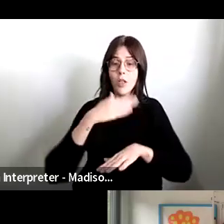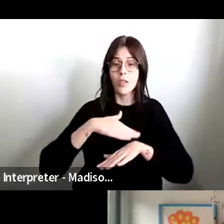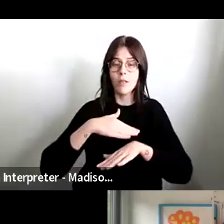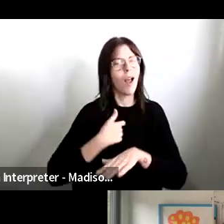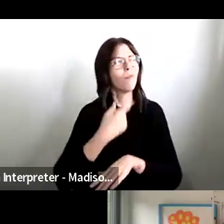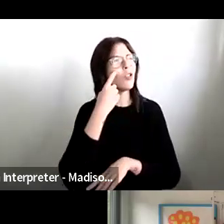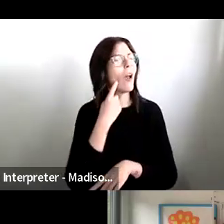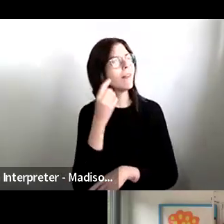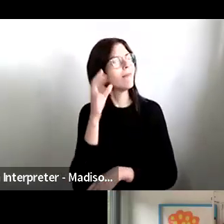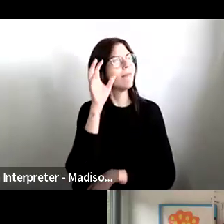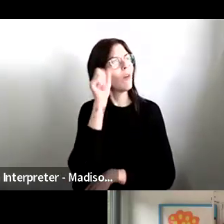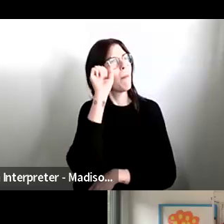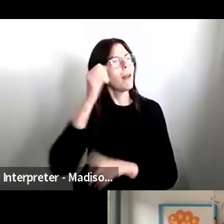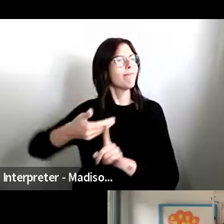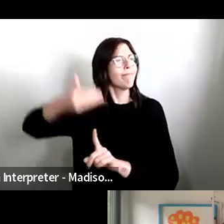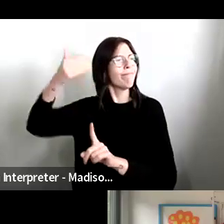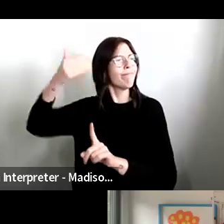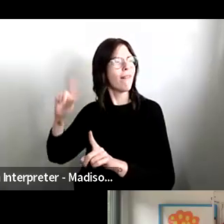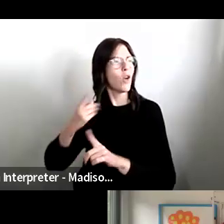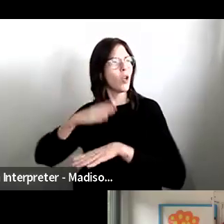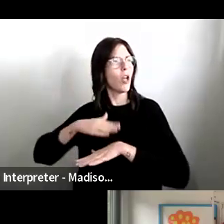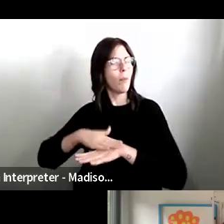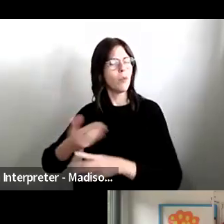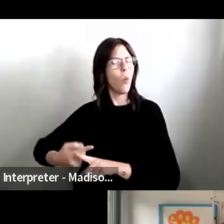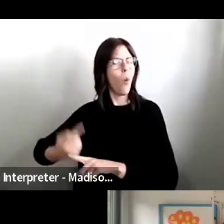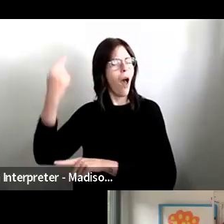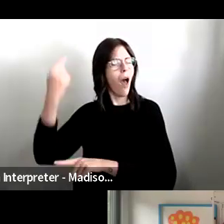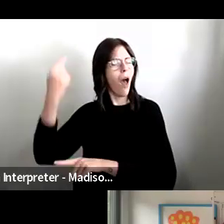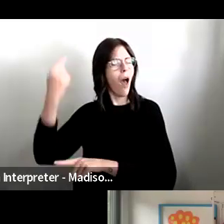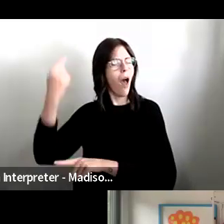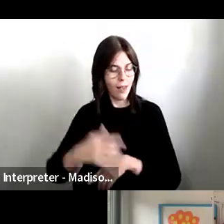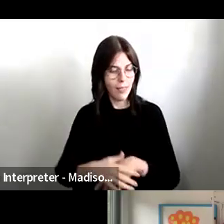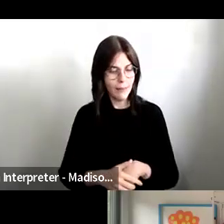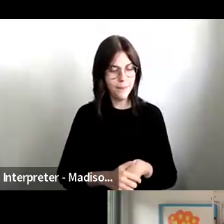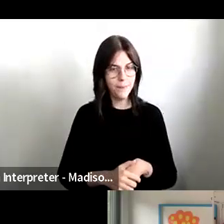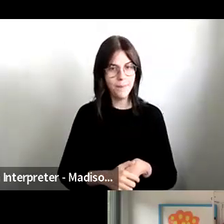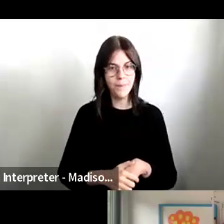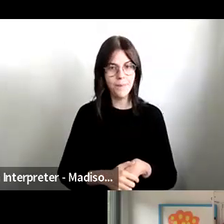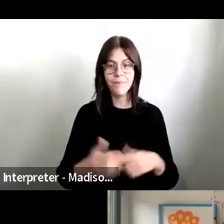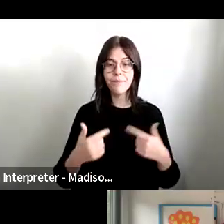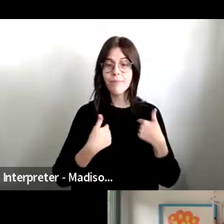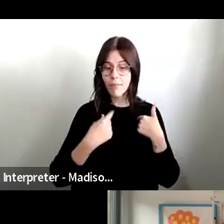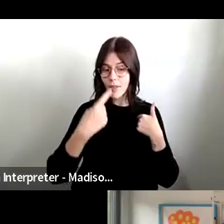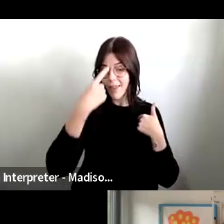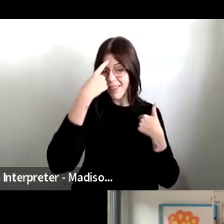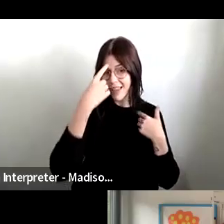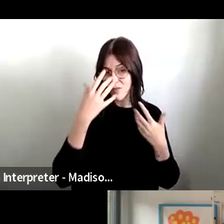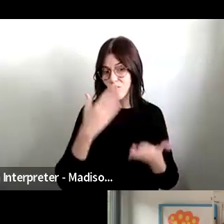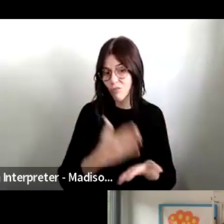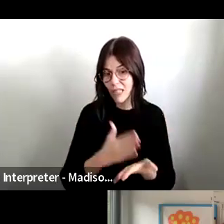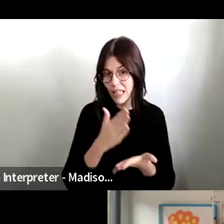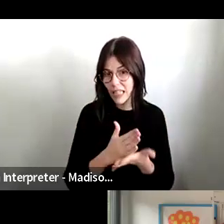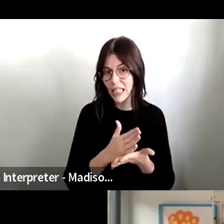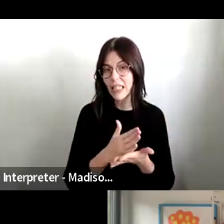put my mind back to the first time I've done it, which is quite a while ago. I think if anything,